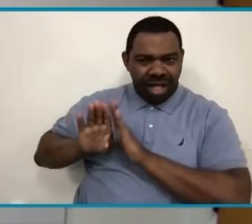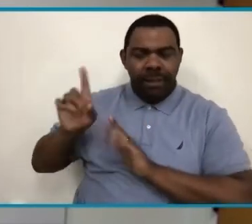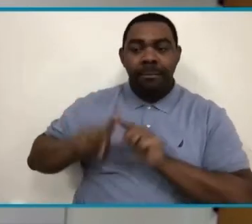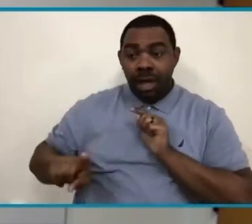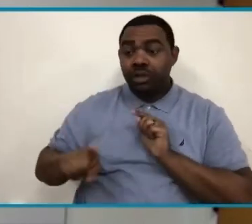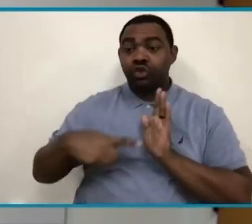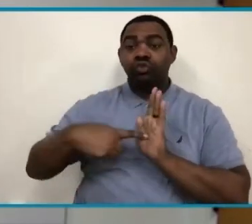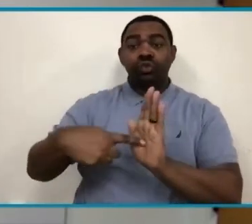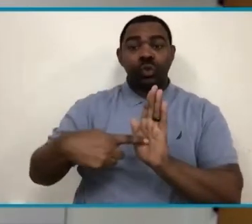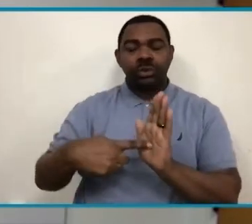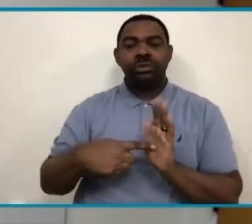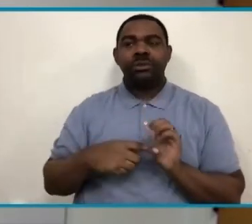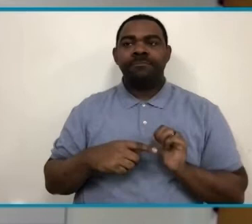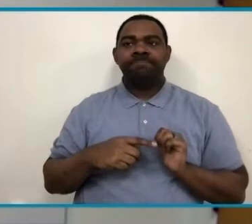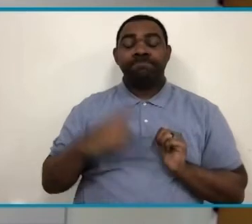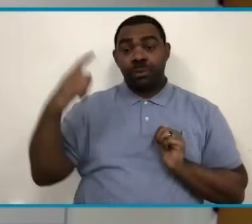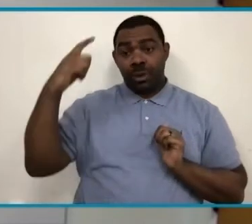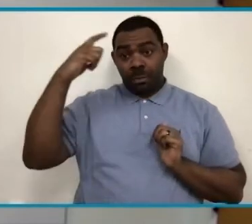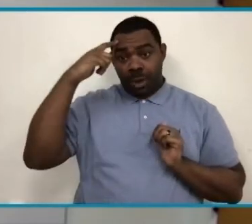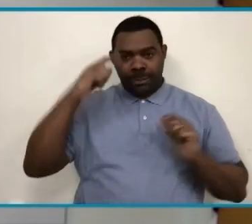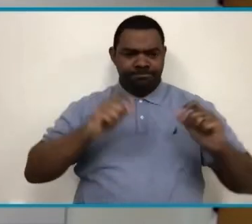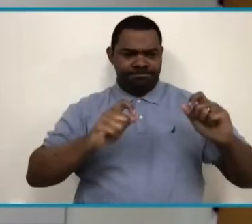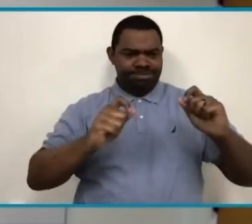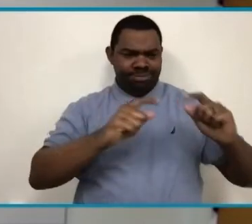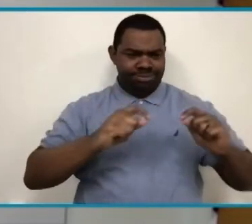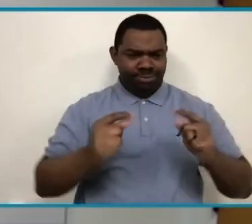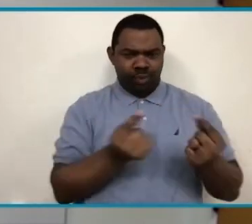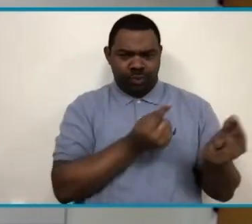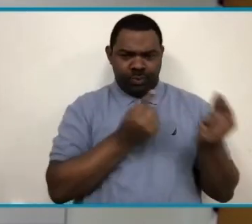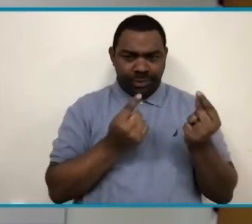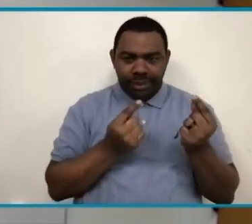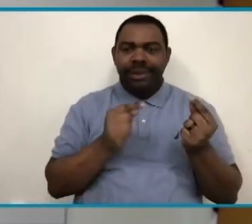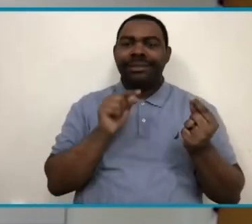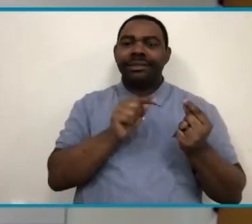of brain networks that might be relevant to emotional regulation.